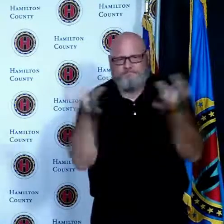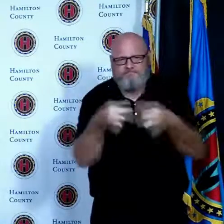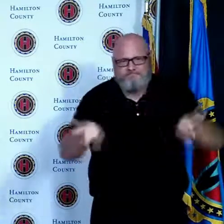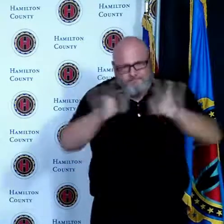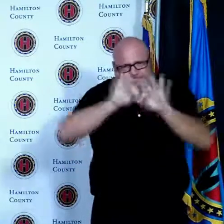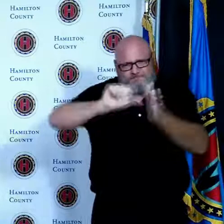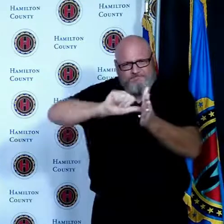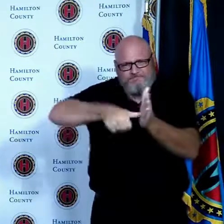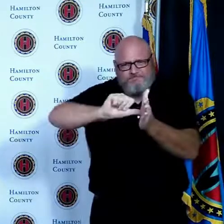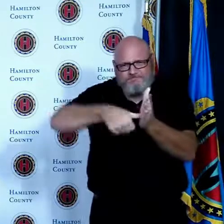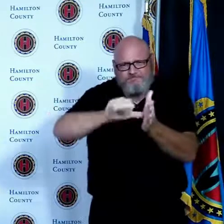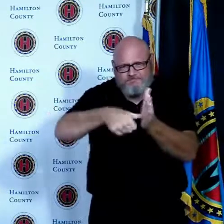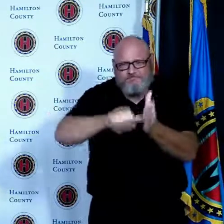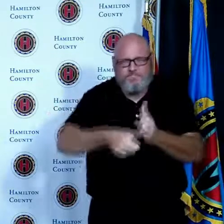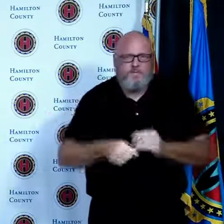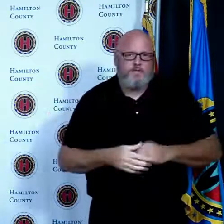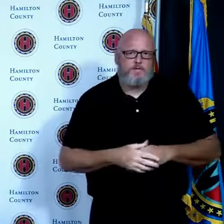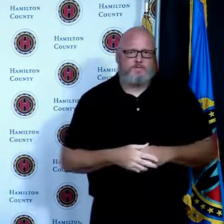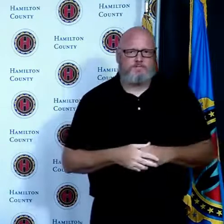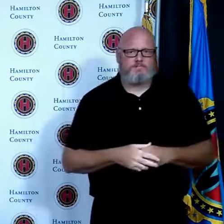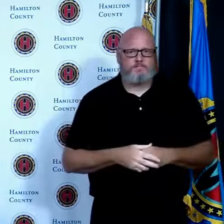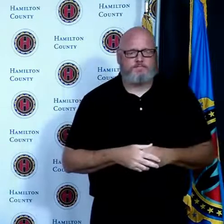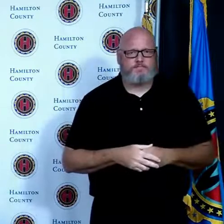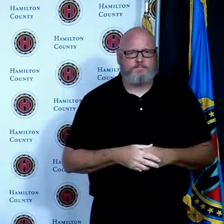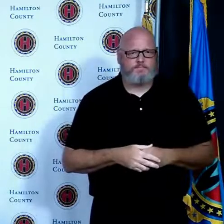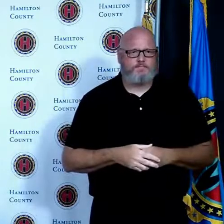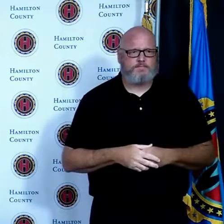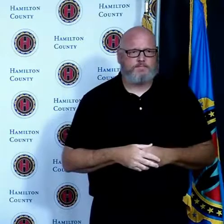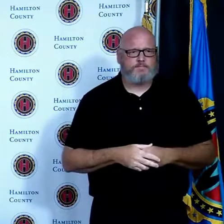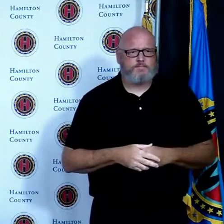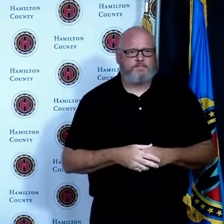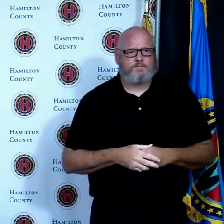for a deeper dive into the numbers we're going to do a quick update on the Census